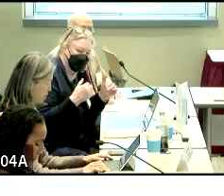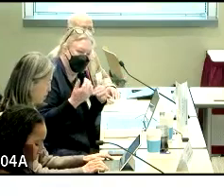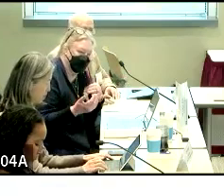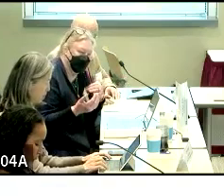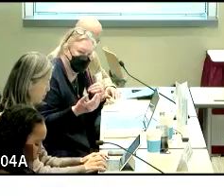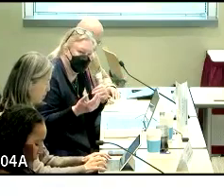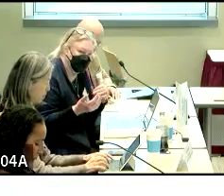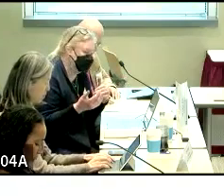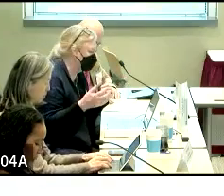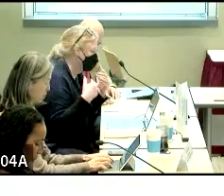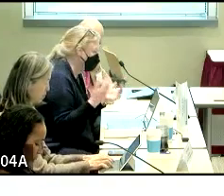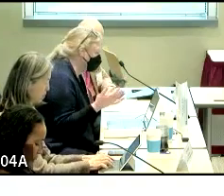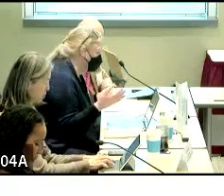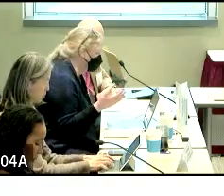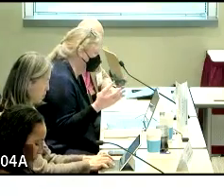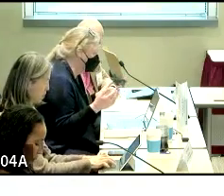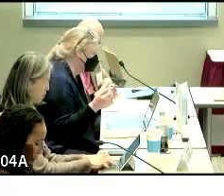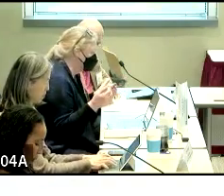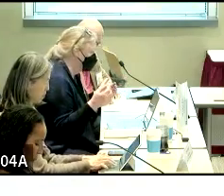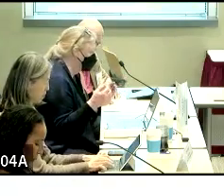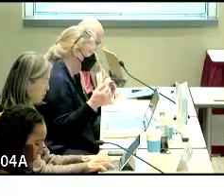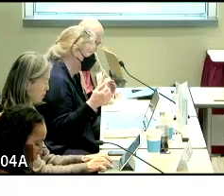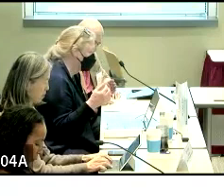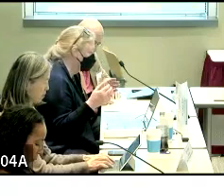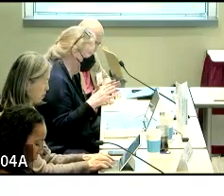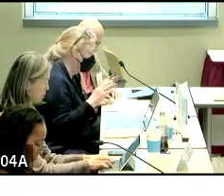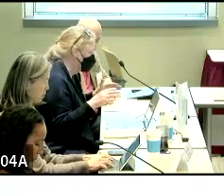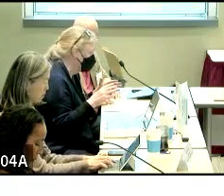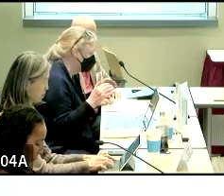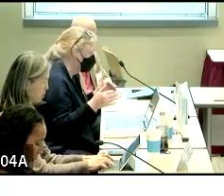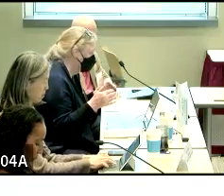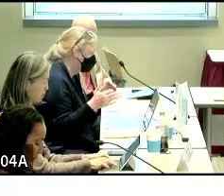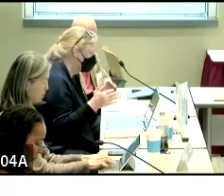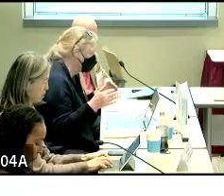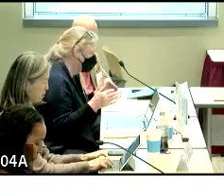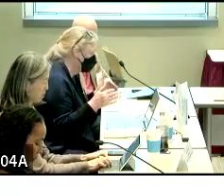I echo what Julie said, I went through the accreditation process in New York and,